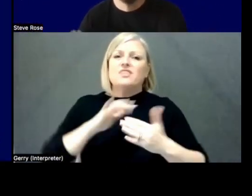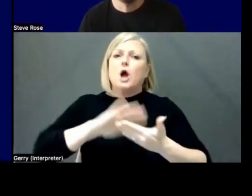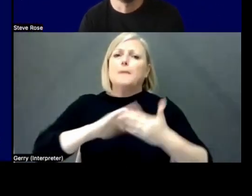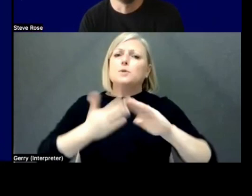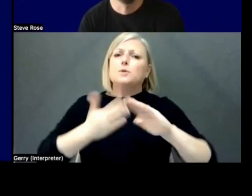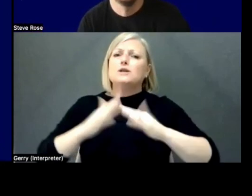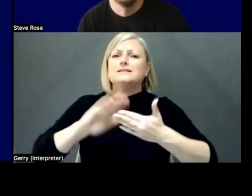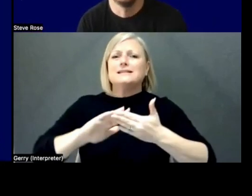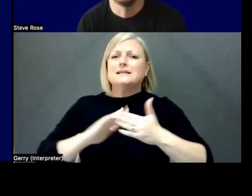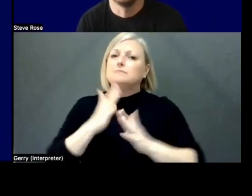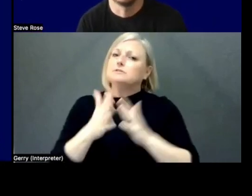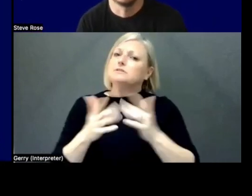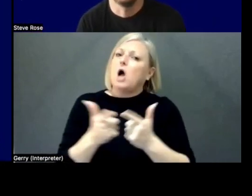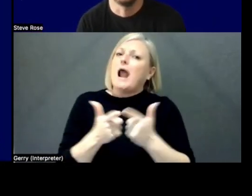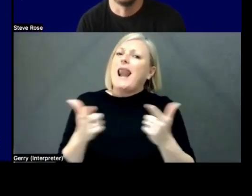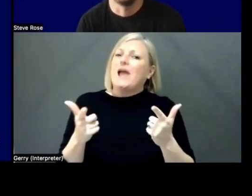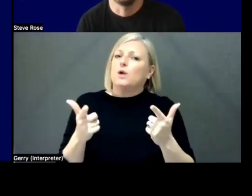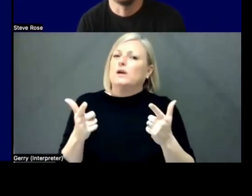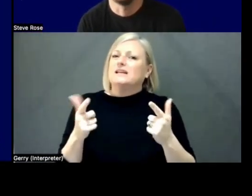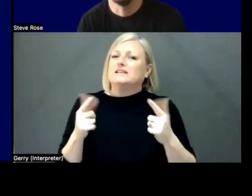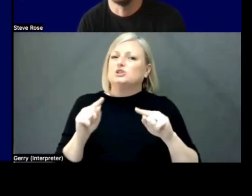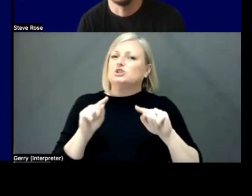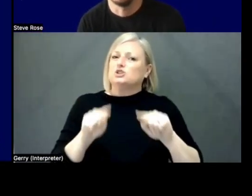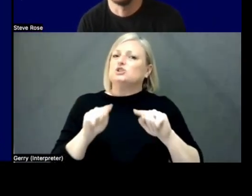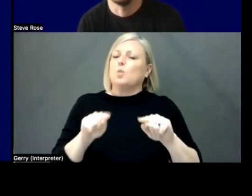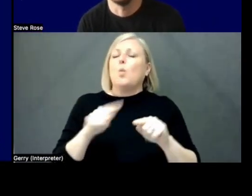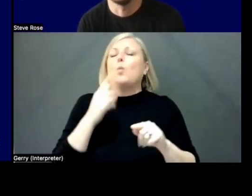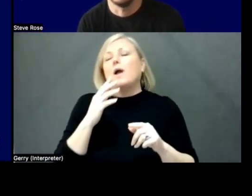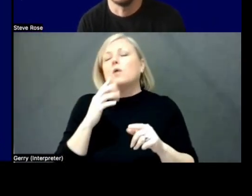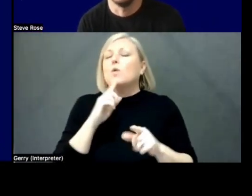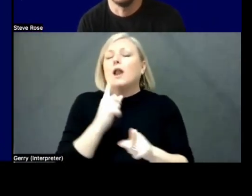sign language is what we are thinking about when I'm talking about the cultural language.